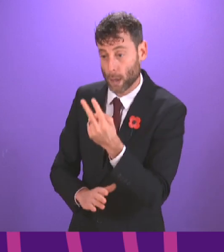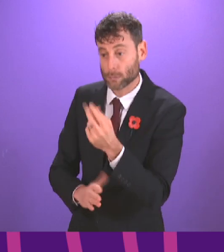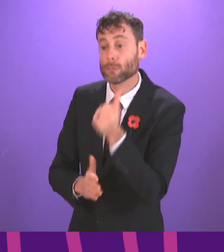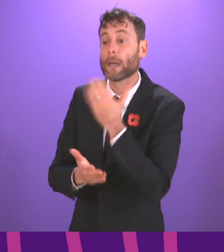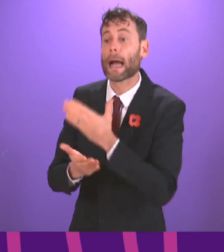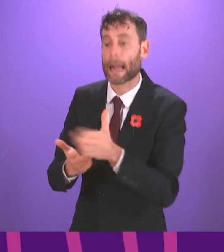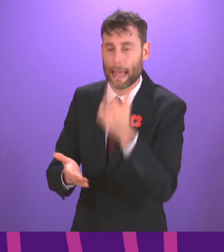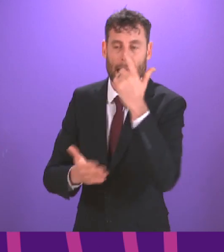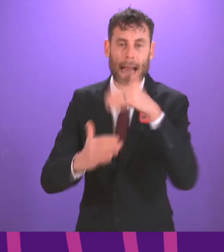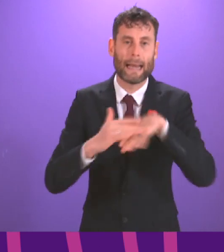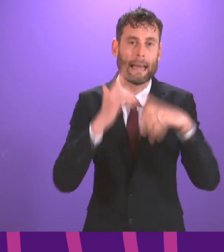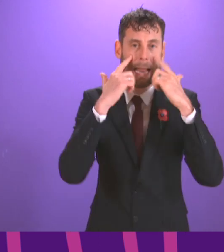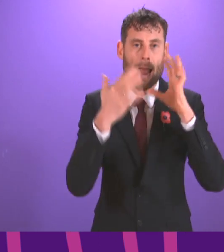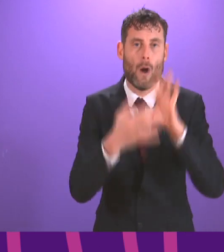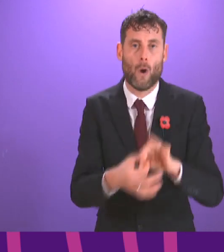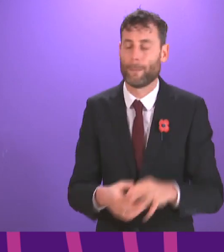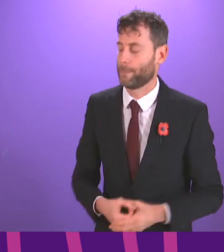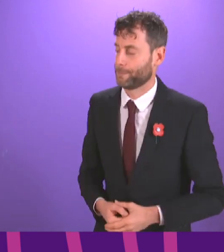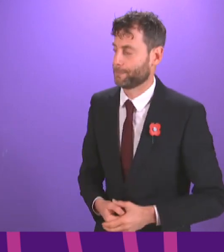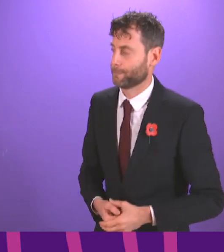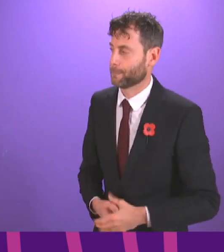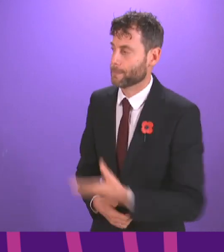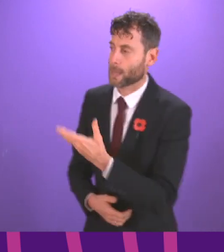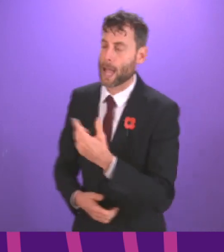that I cannot stand here and say with 100 per cent confidence that in a big system there